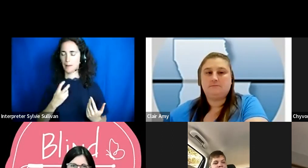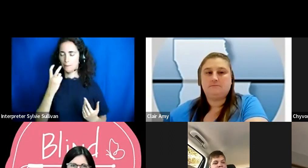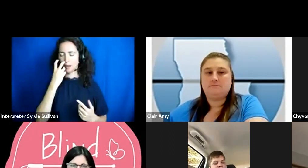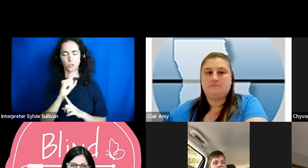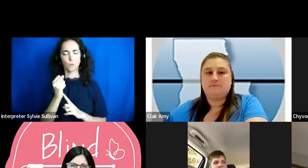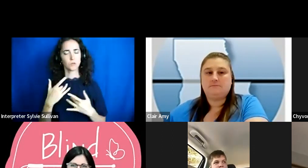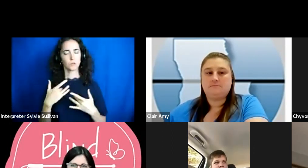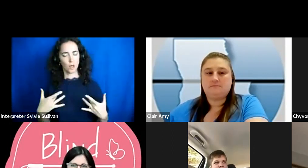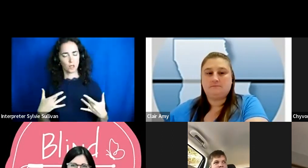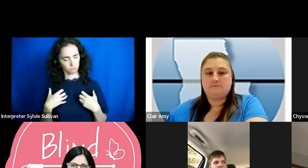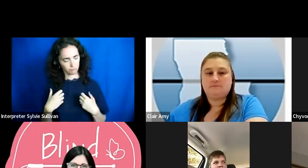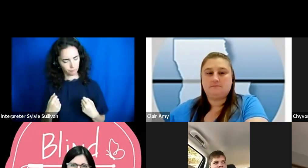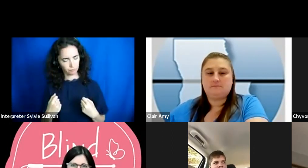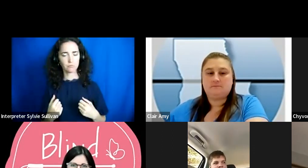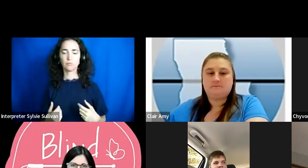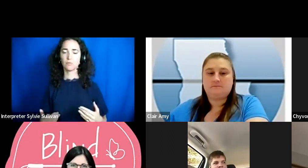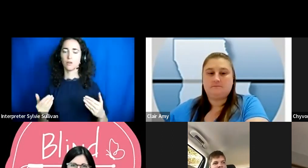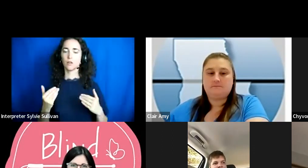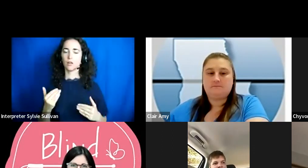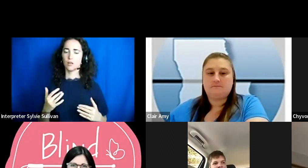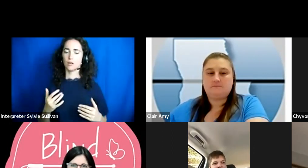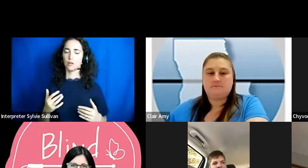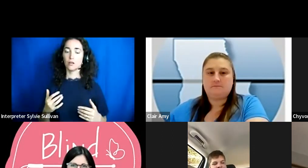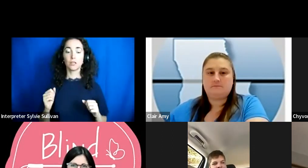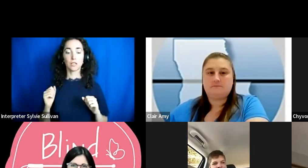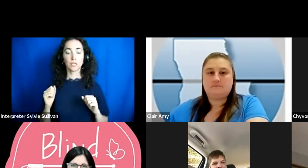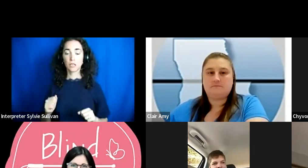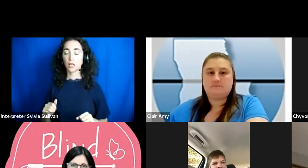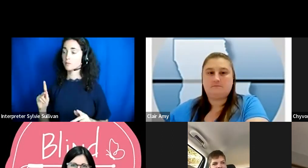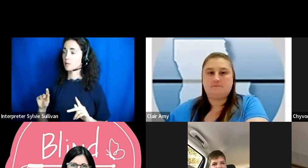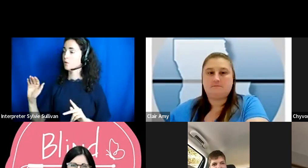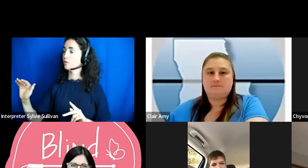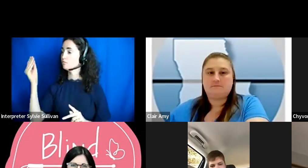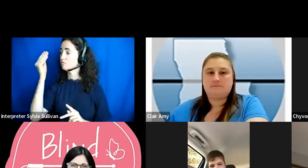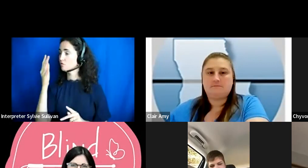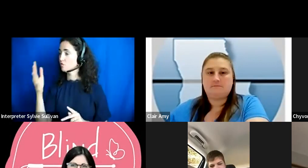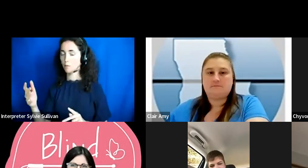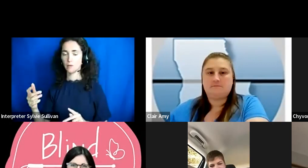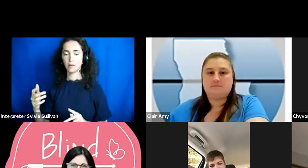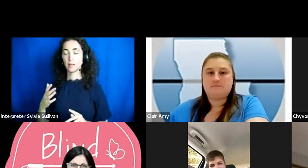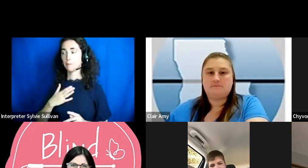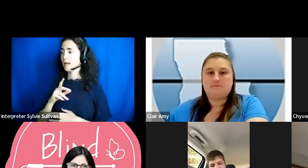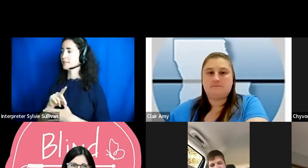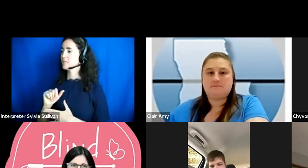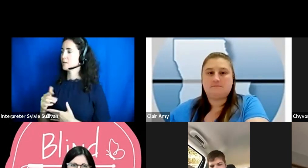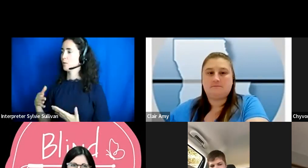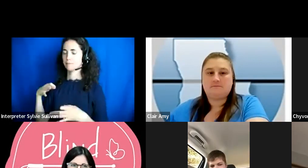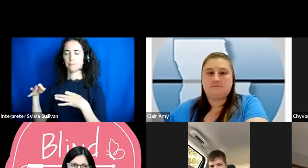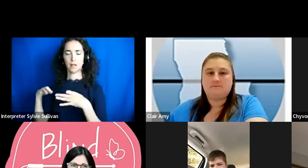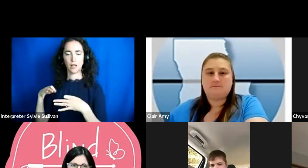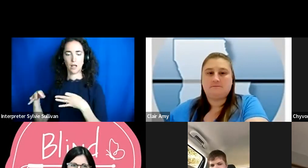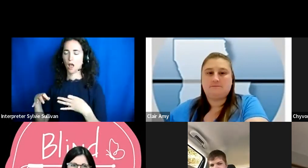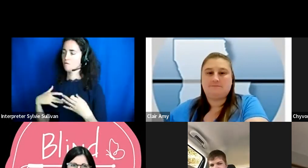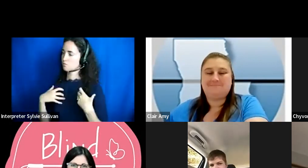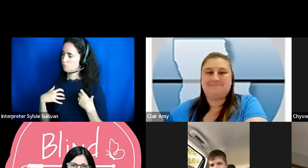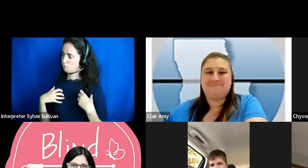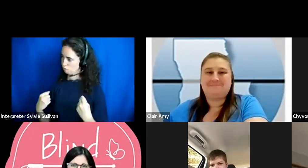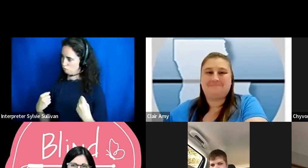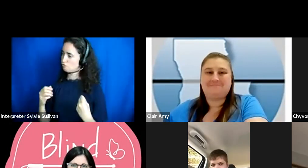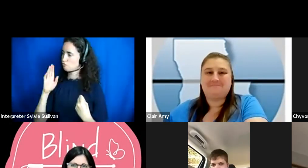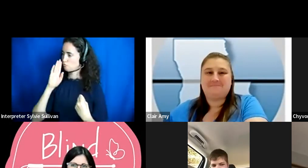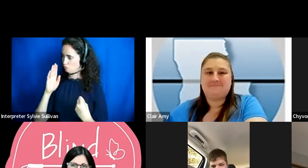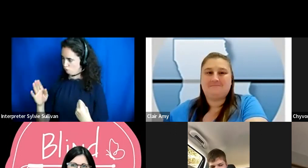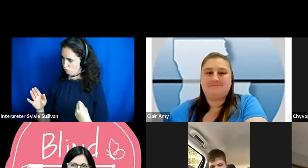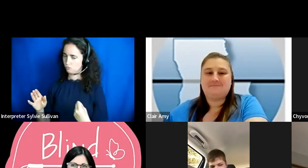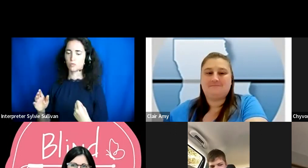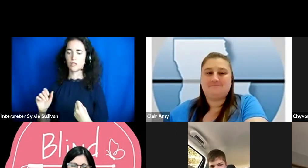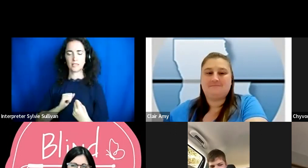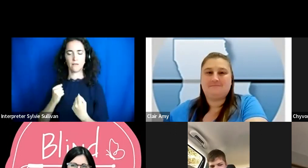You need to be comfortable enough to be able to let people know about your disability and be assertive and be able to self advocate.